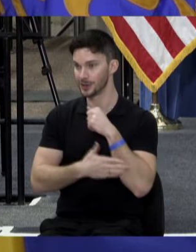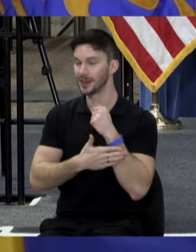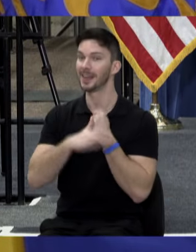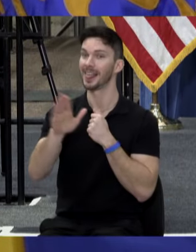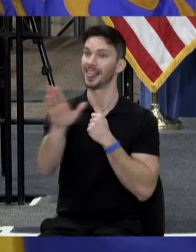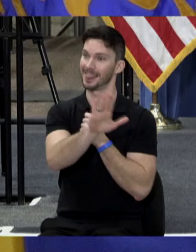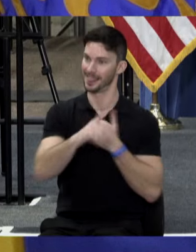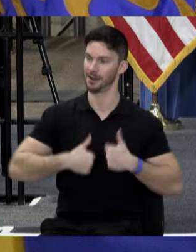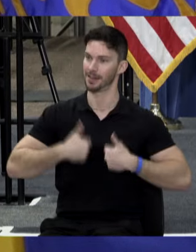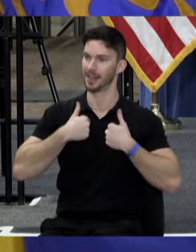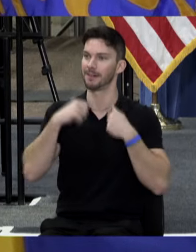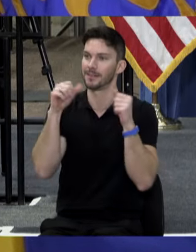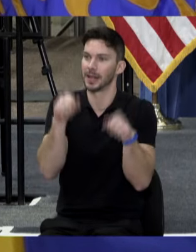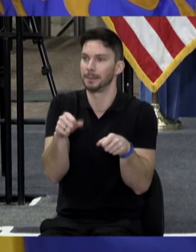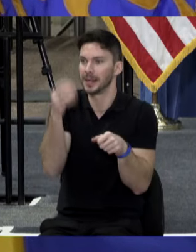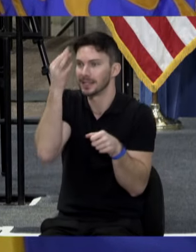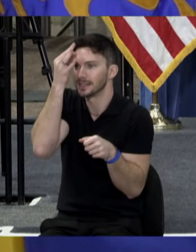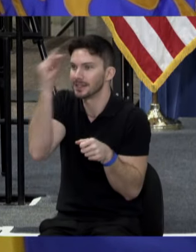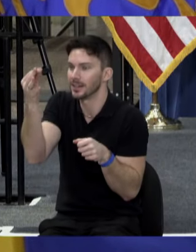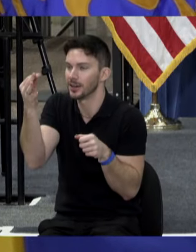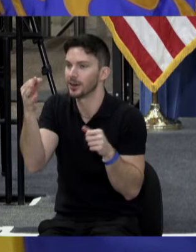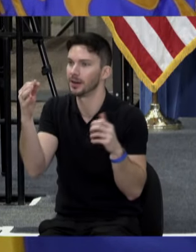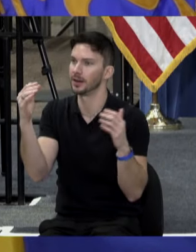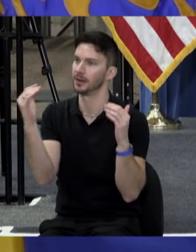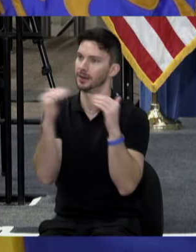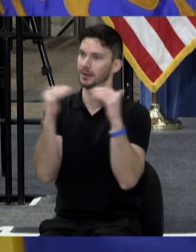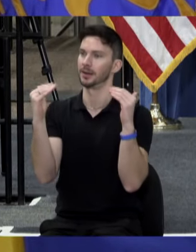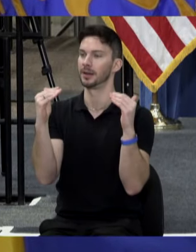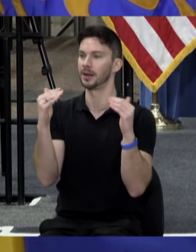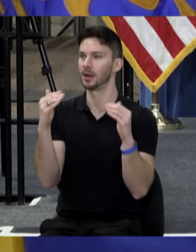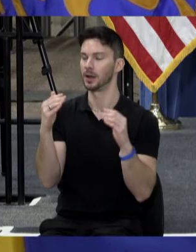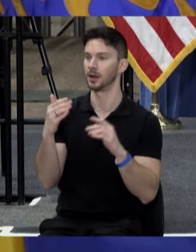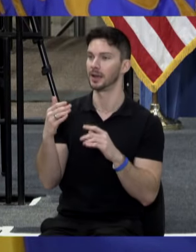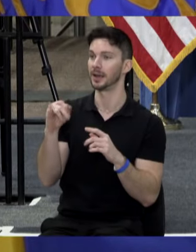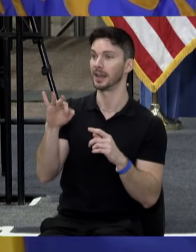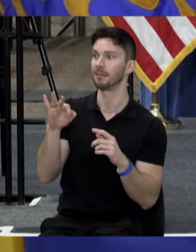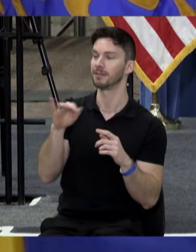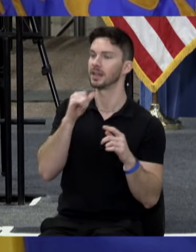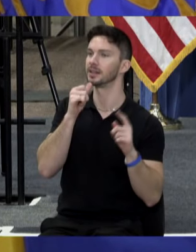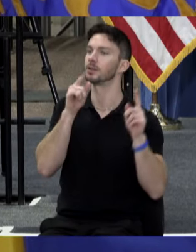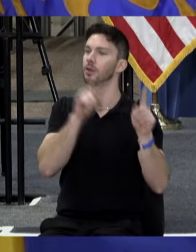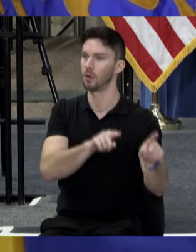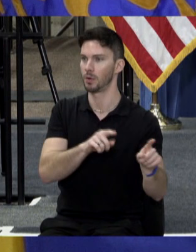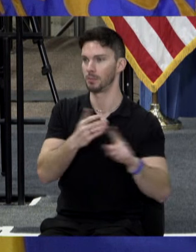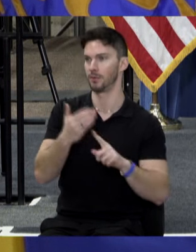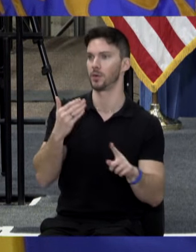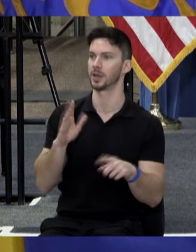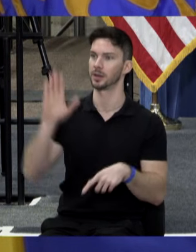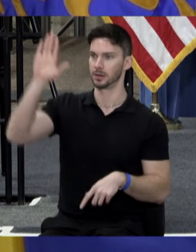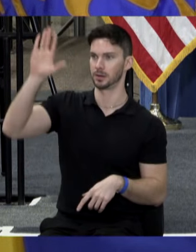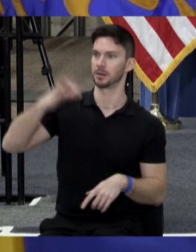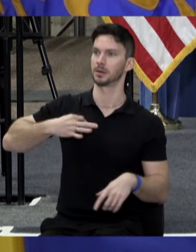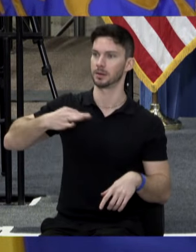be as near to the life it would have been before the day they raised their arm and took the oath.